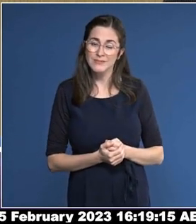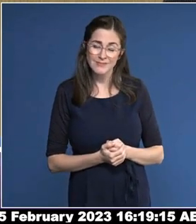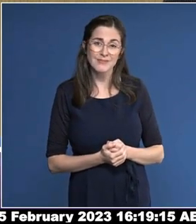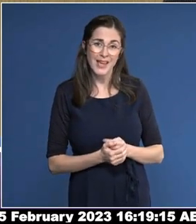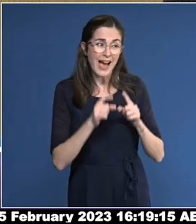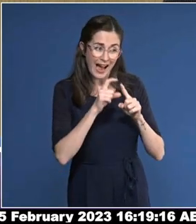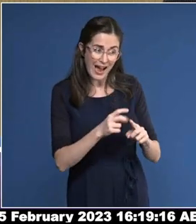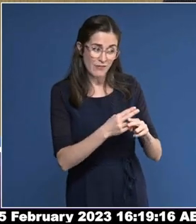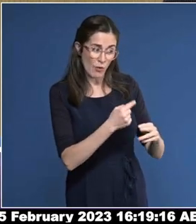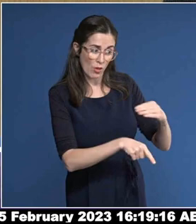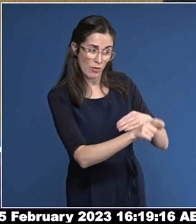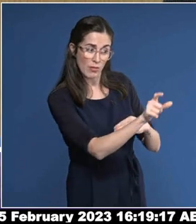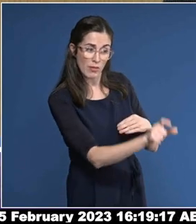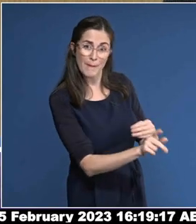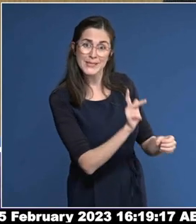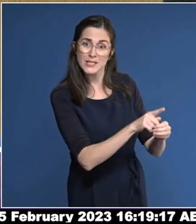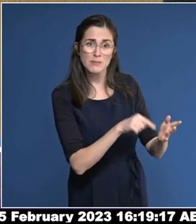exercise their voice around the choices that they might want.